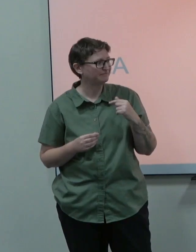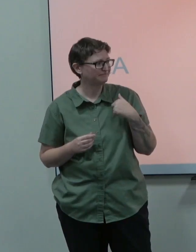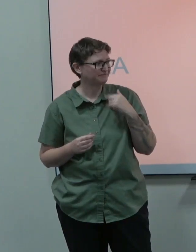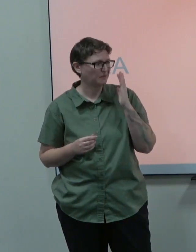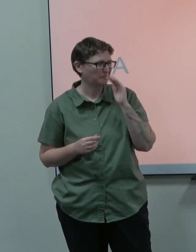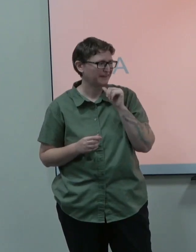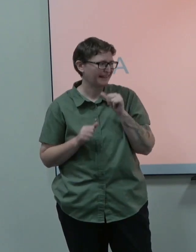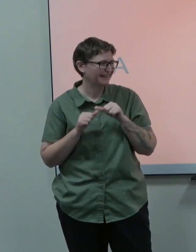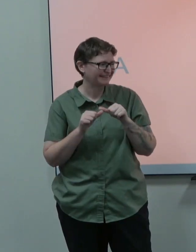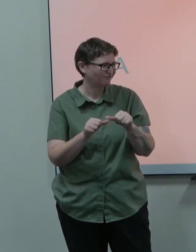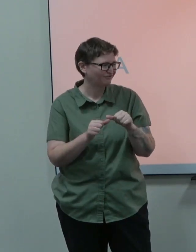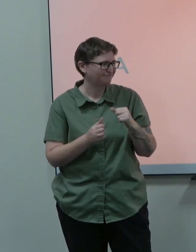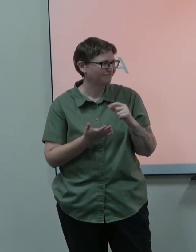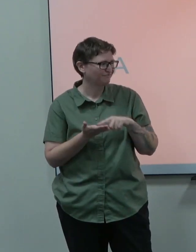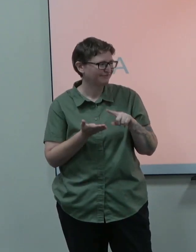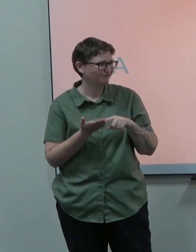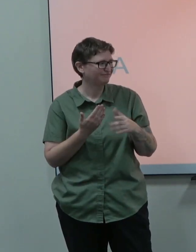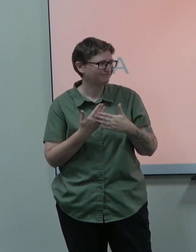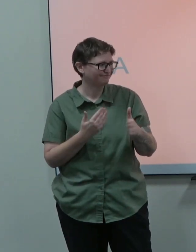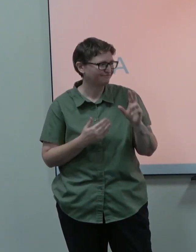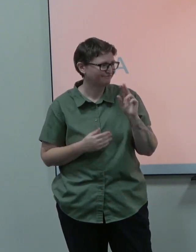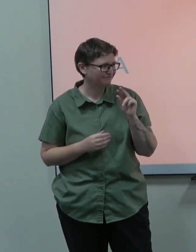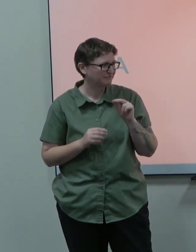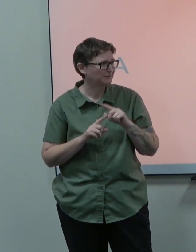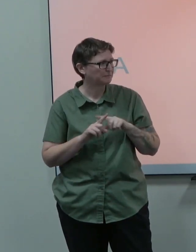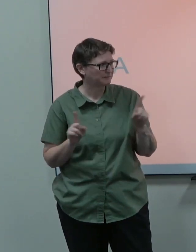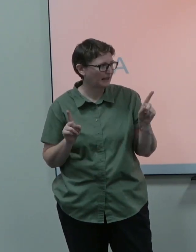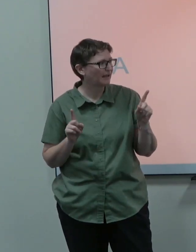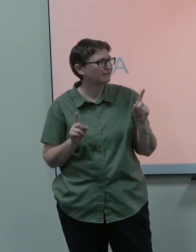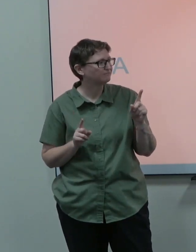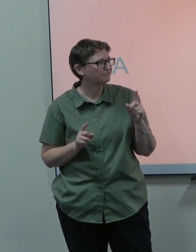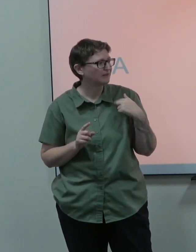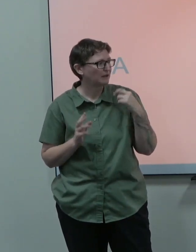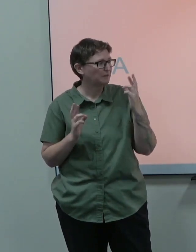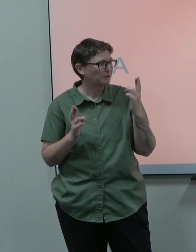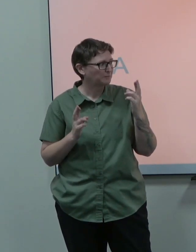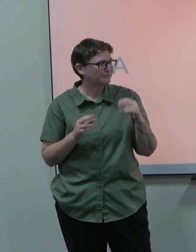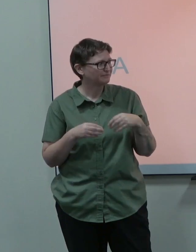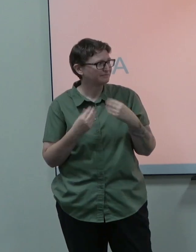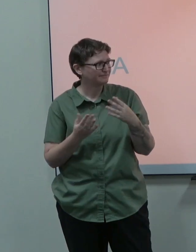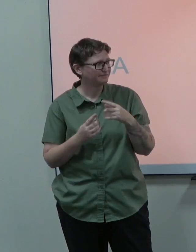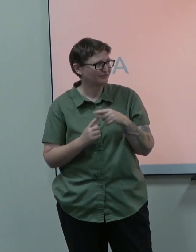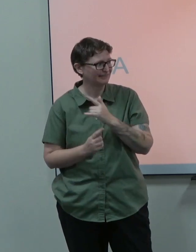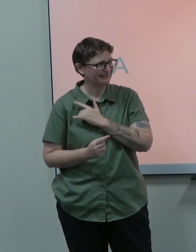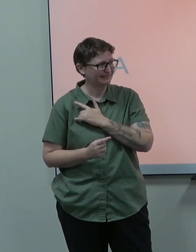Jenna is asking, Britney, do you want to say something? Britney is saying, no, I don't think I'll continue my research moving forward.